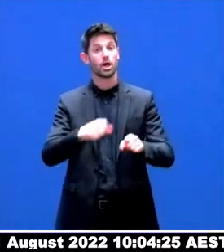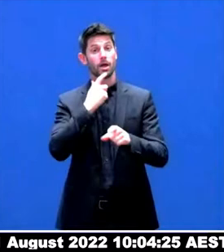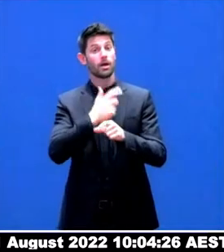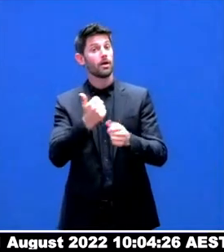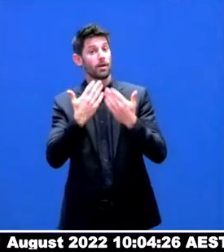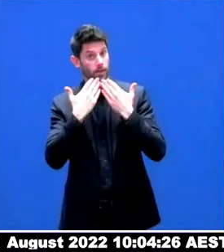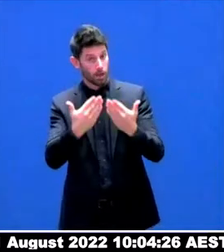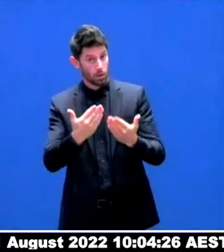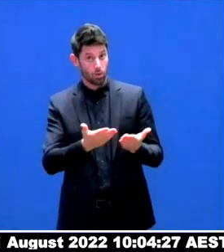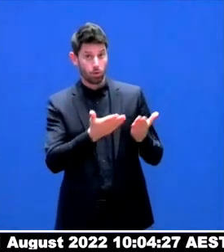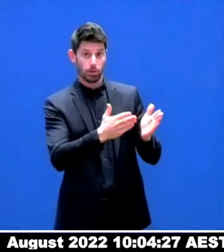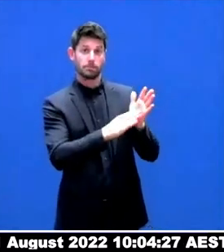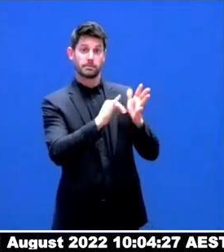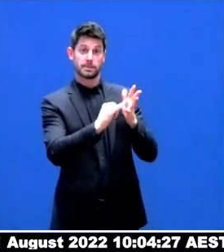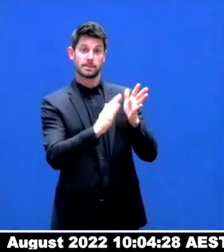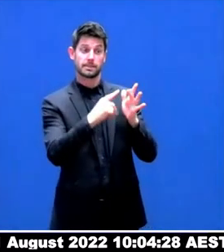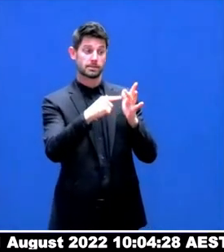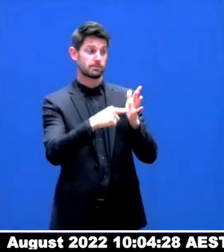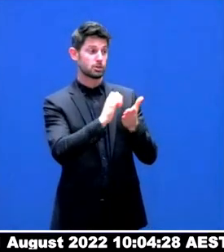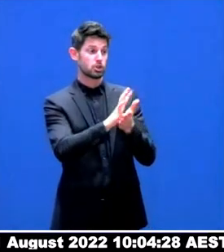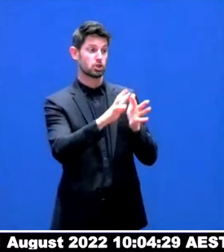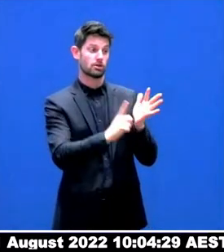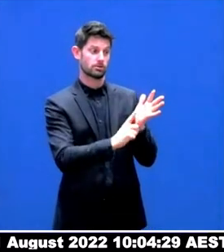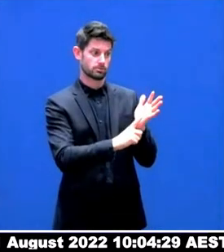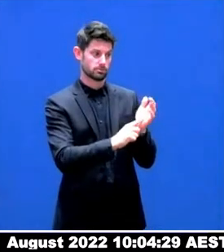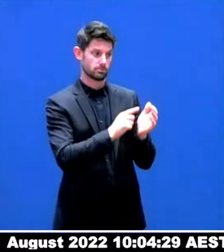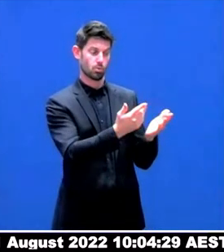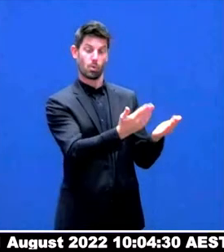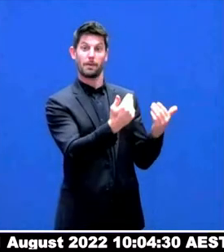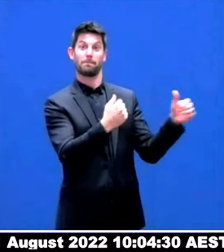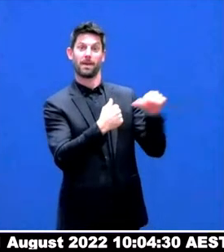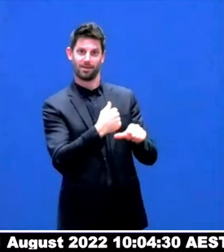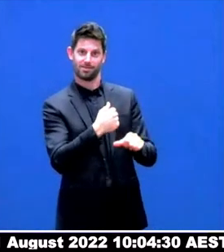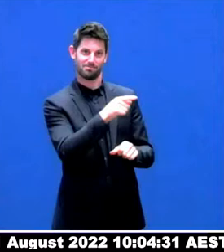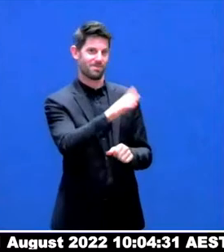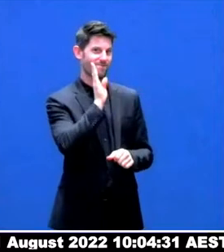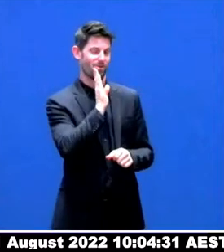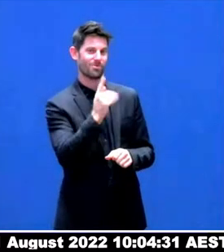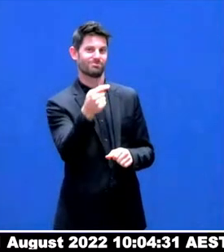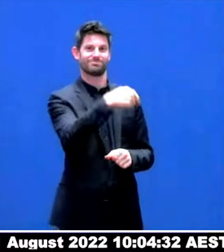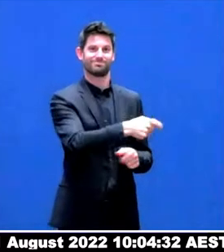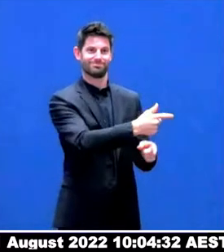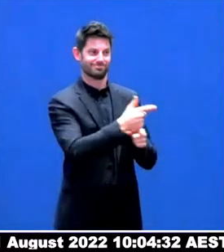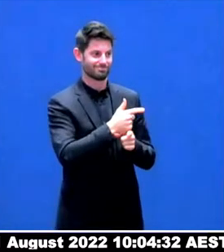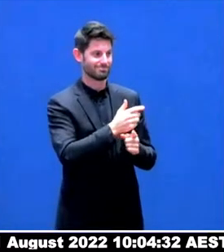Ms Mitchell, welcome back to the Royal Commission. Thank you. CHAIR: Mr Flavel, welcome to you.